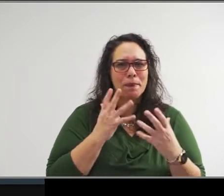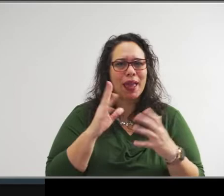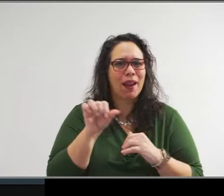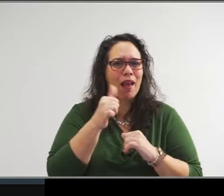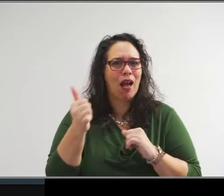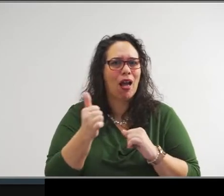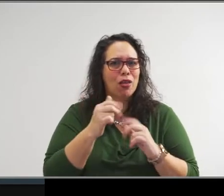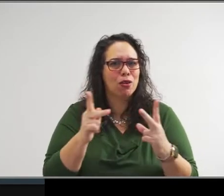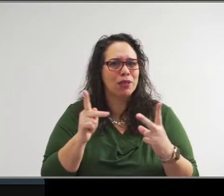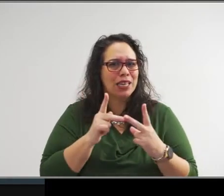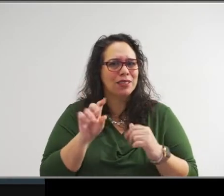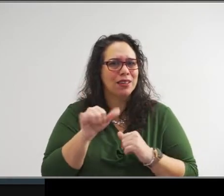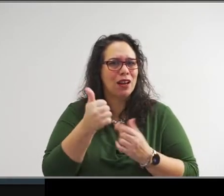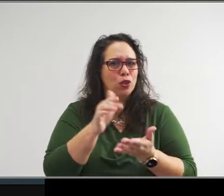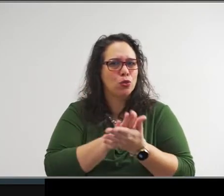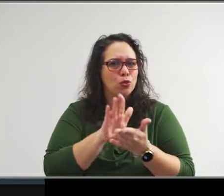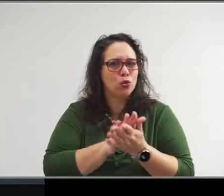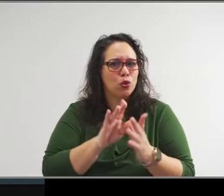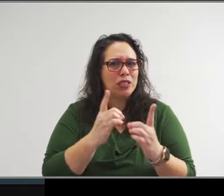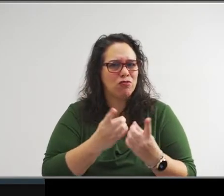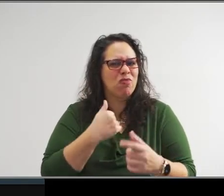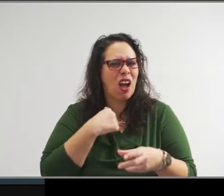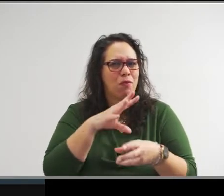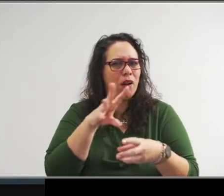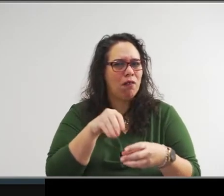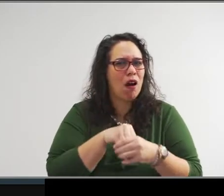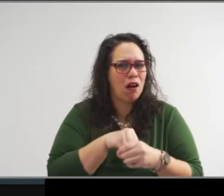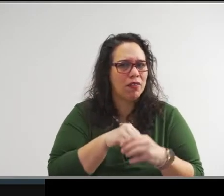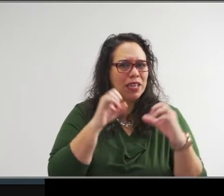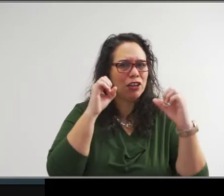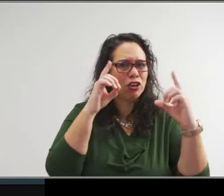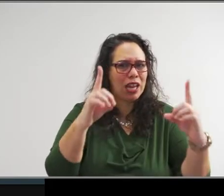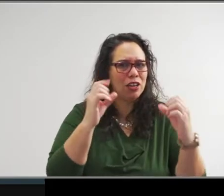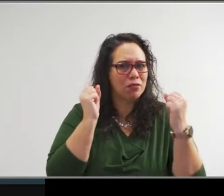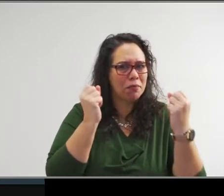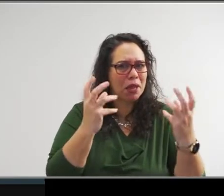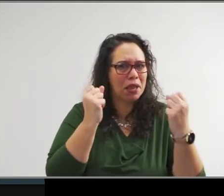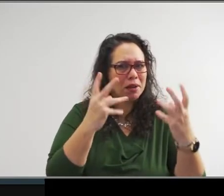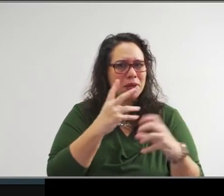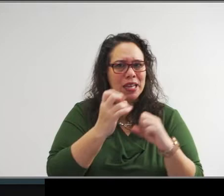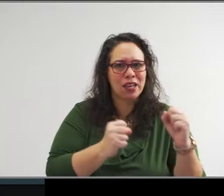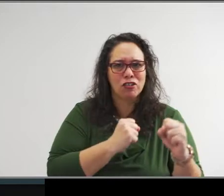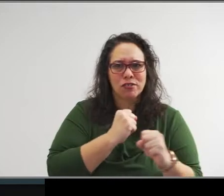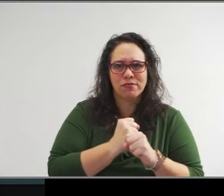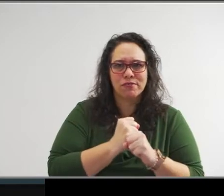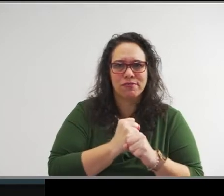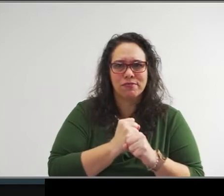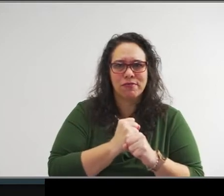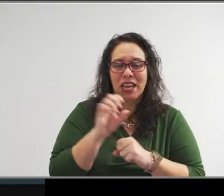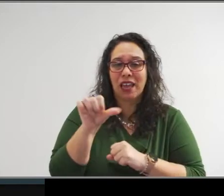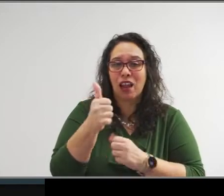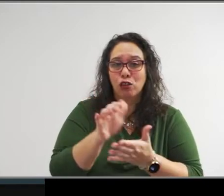so many other school districts, and I've been involved in education for many, many years now. That's just not true.